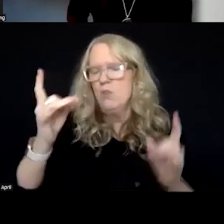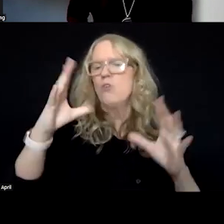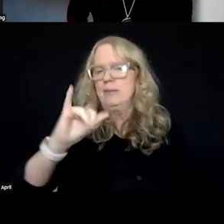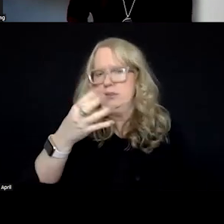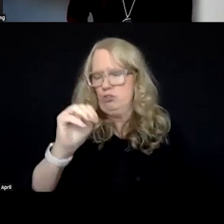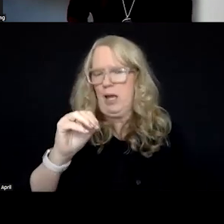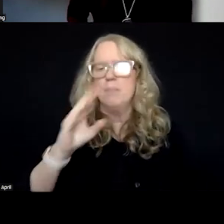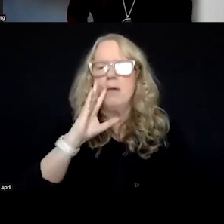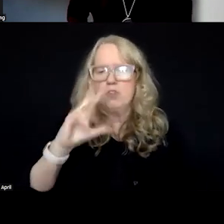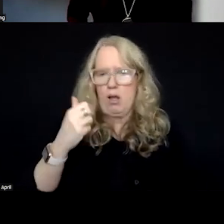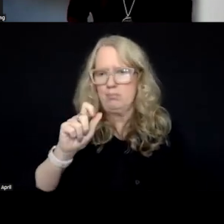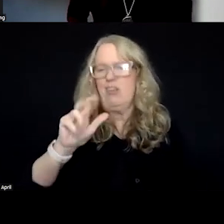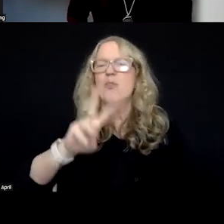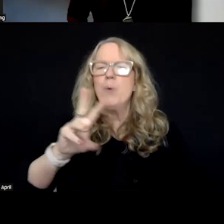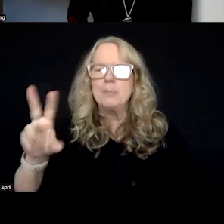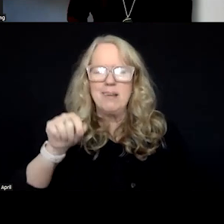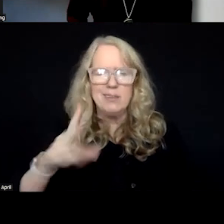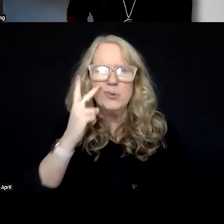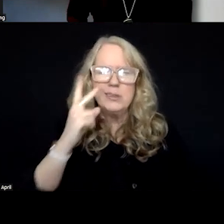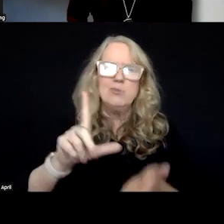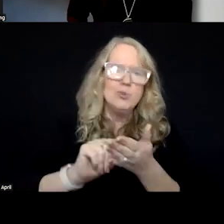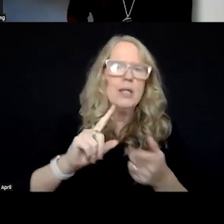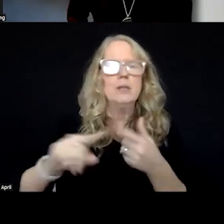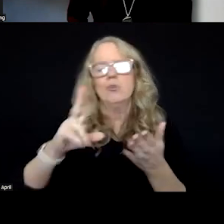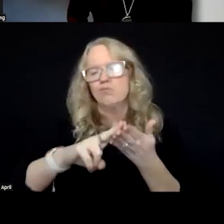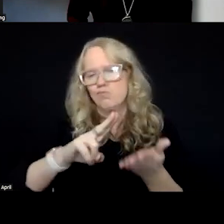WEBSITE. THAT IS WHERE YOU CAN SIGN UP FOR THE NEWSLETTER AND